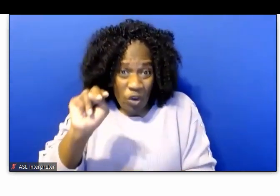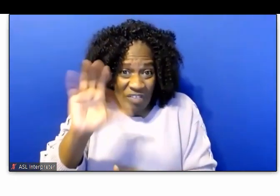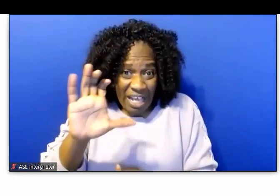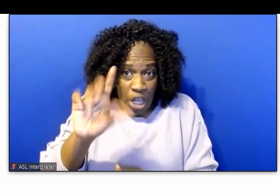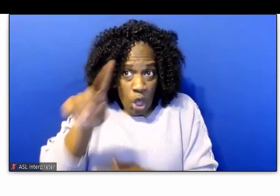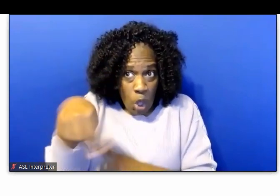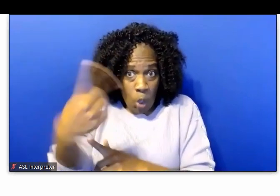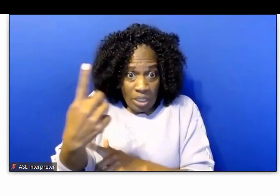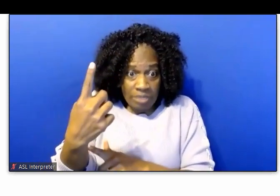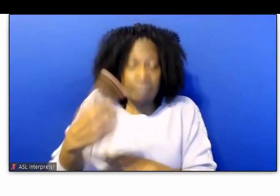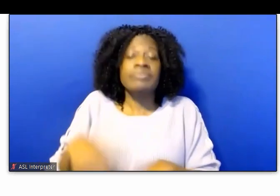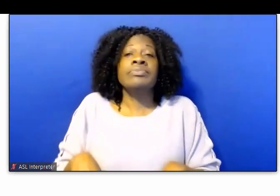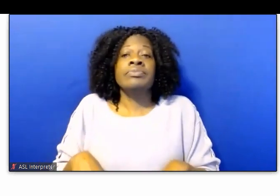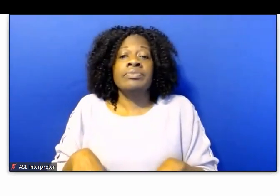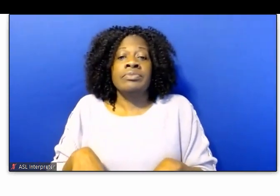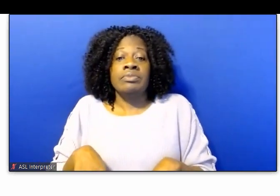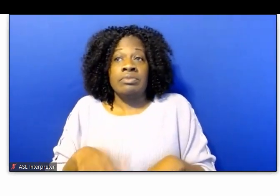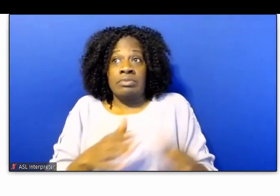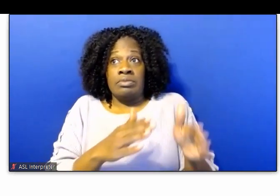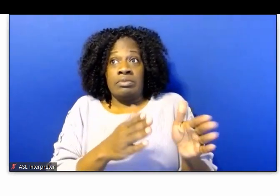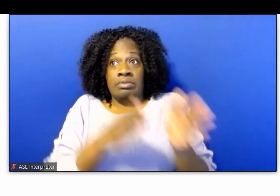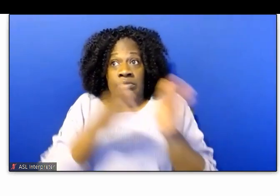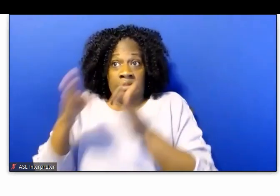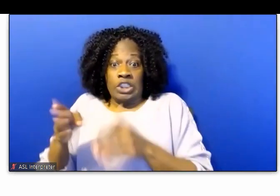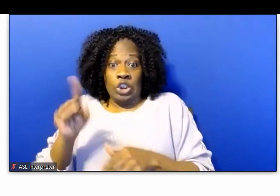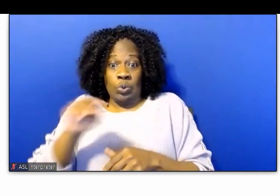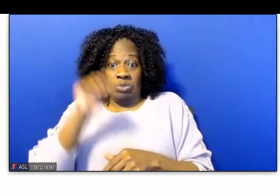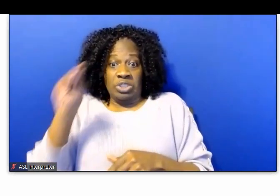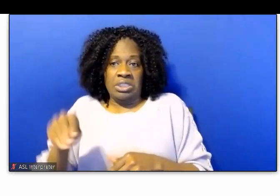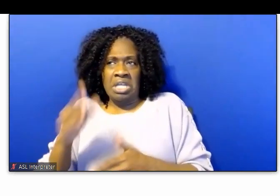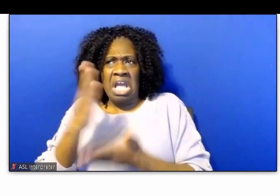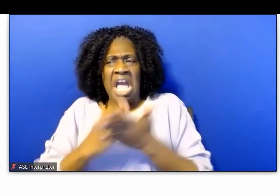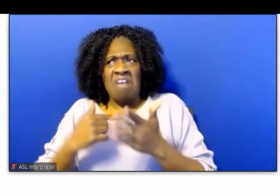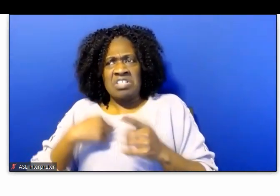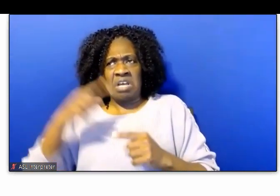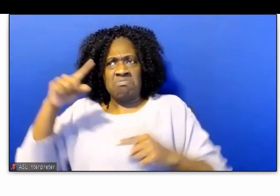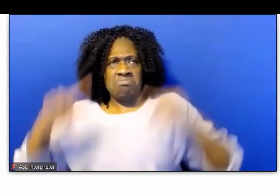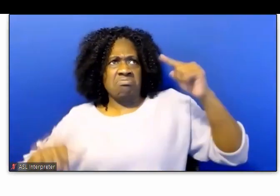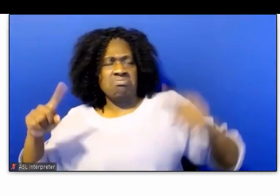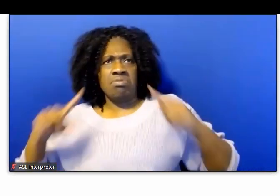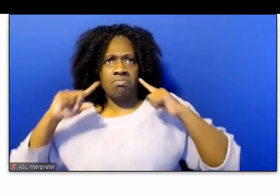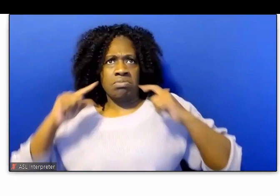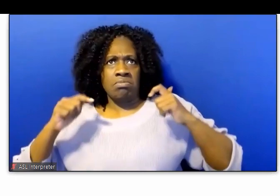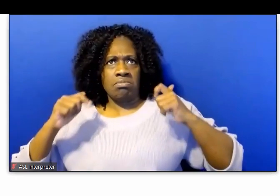Then, 20 percent of people report some degree of hearing loss in the US.